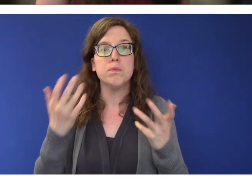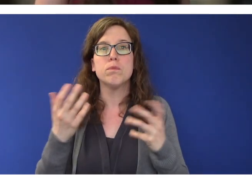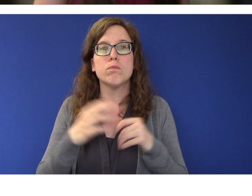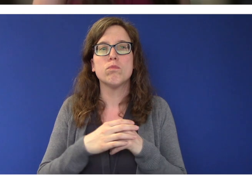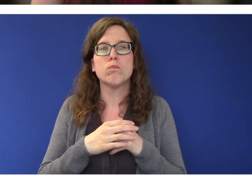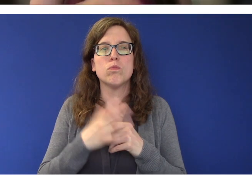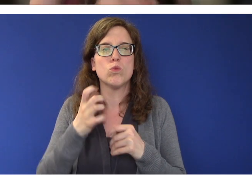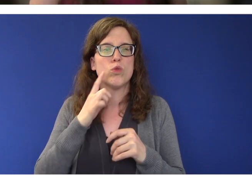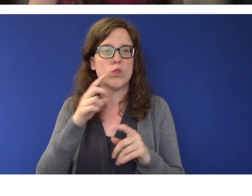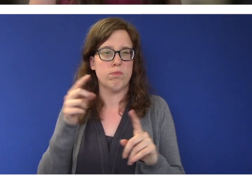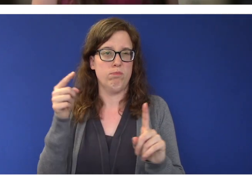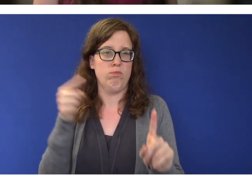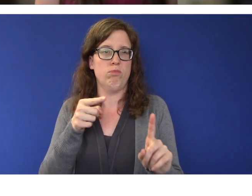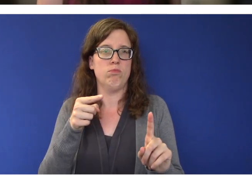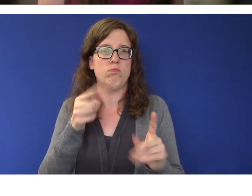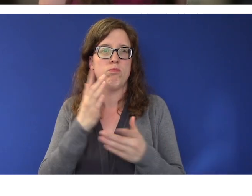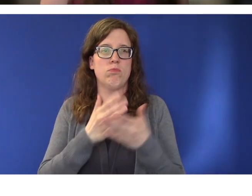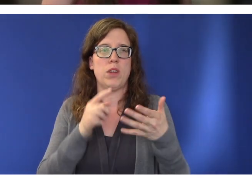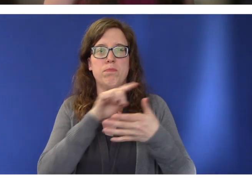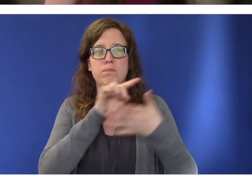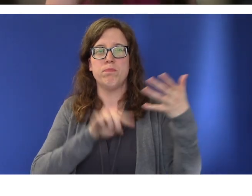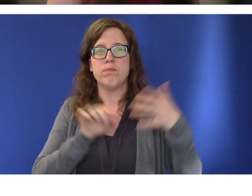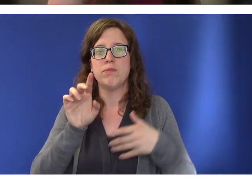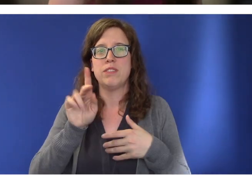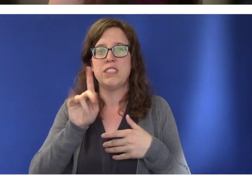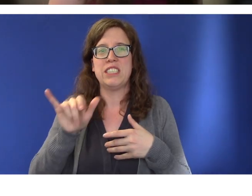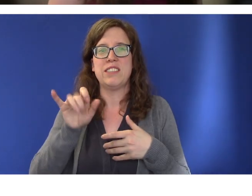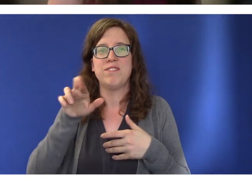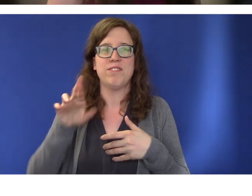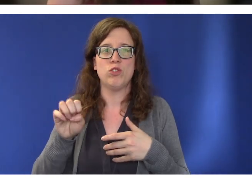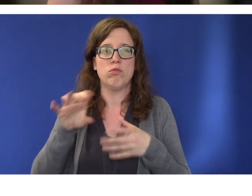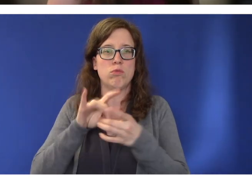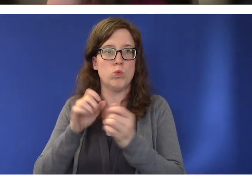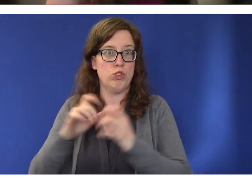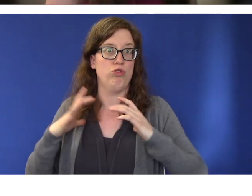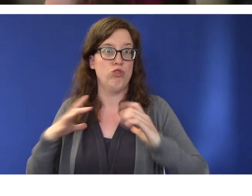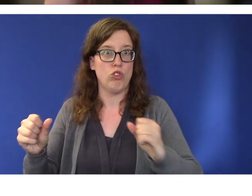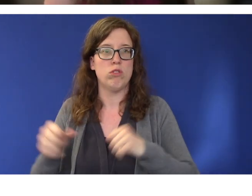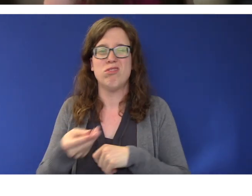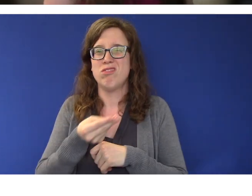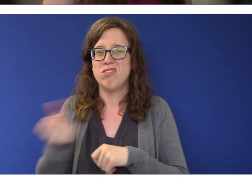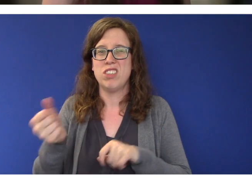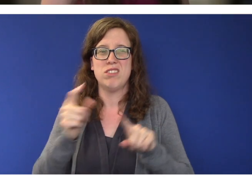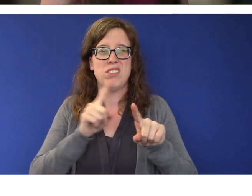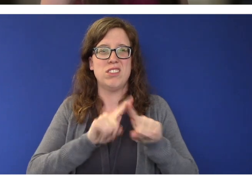Just to look at some of the key features of CHARGE Syndrome. There are several different